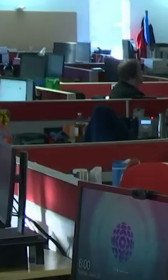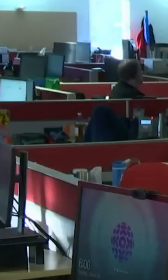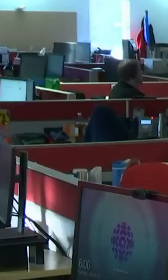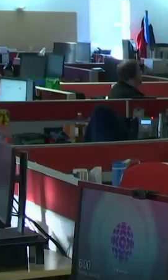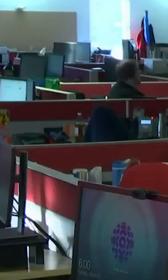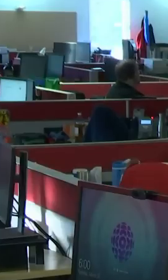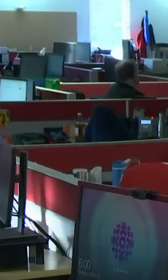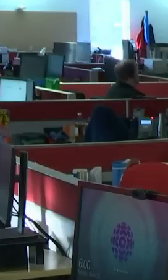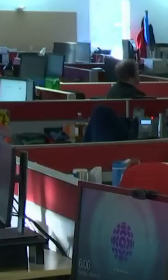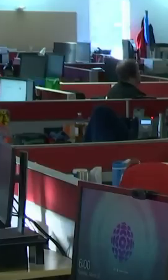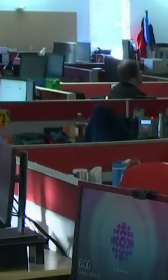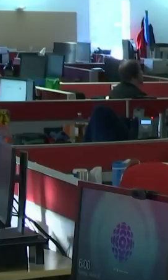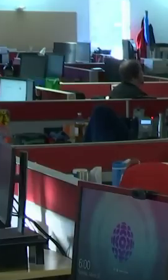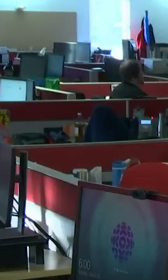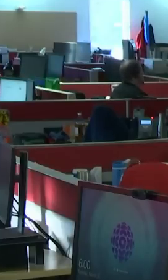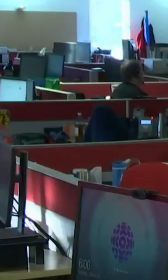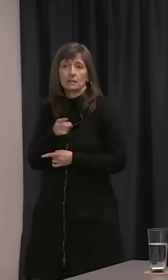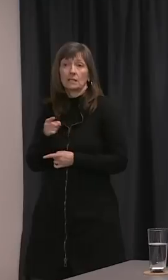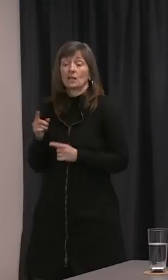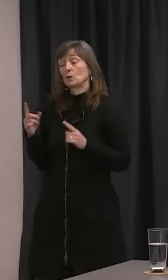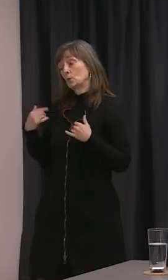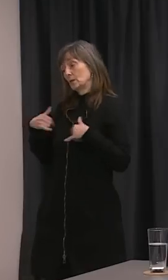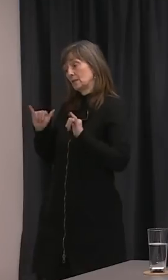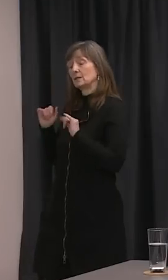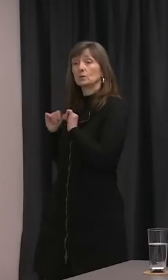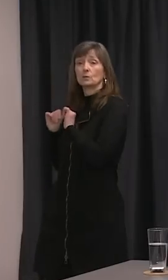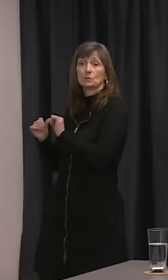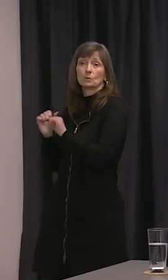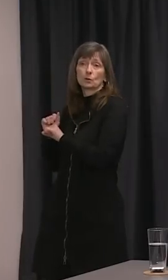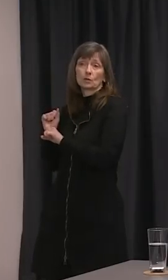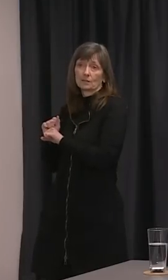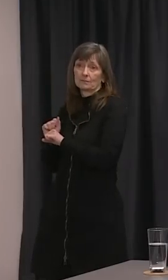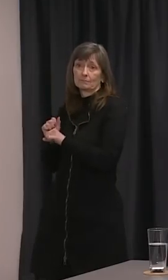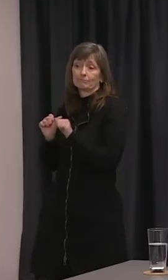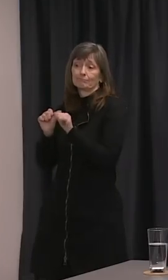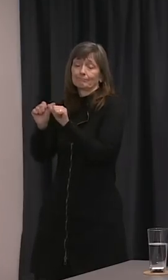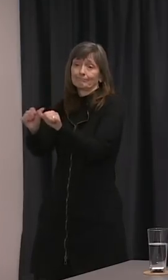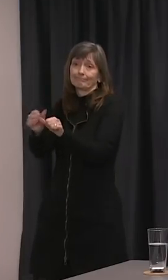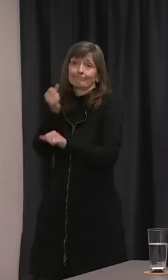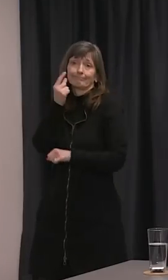WE'RE TALKING ABOUT, THE SOCIAL DISTANCING AND THE BUSINESSES SHUTTING DOWN, WE'RE GOING TO BE